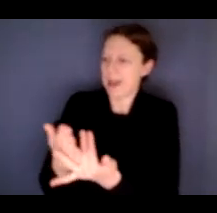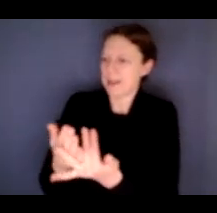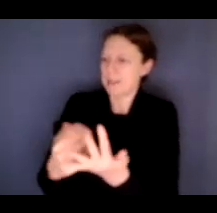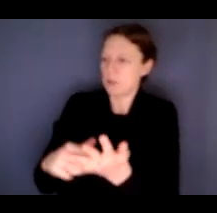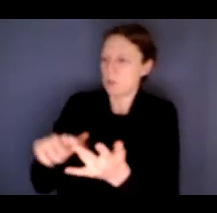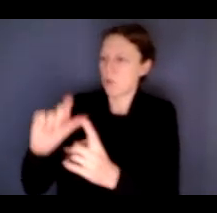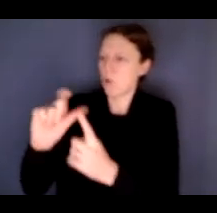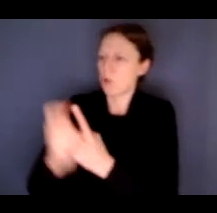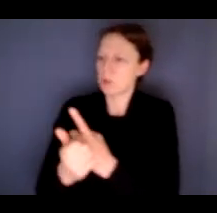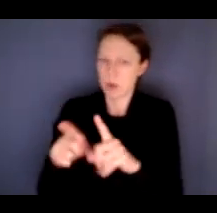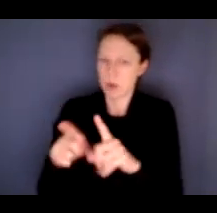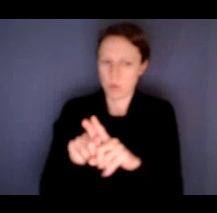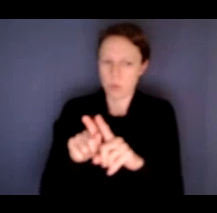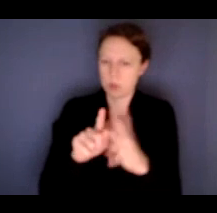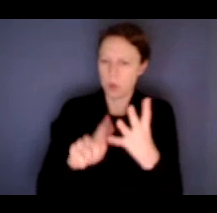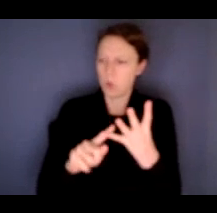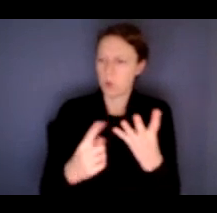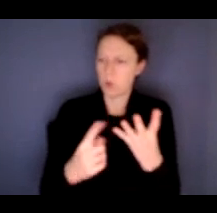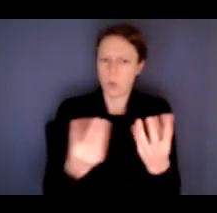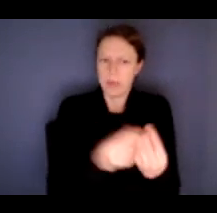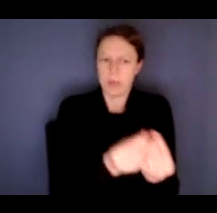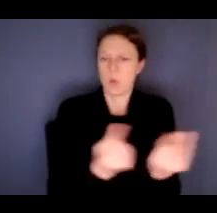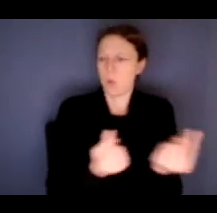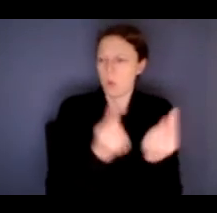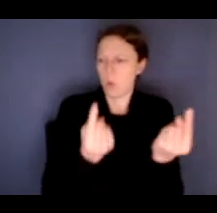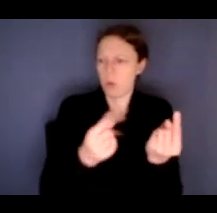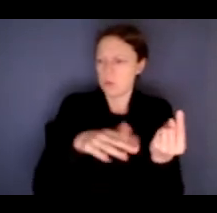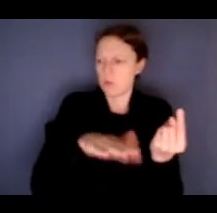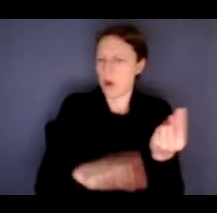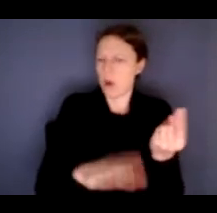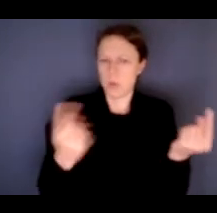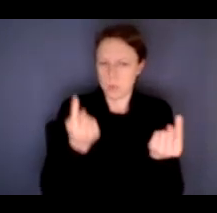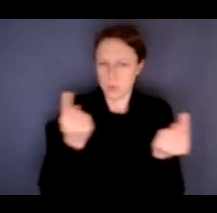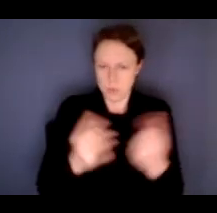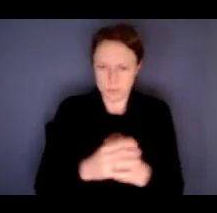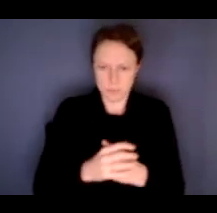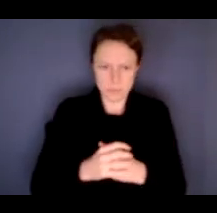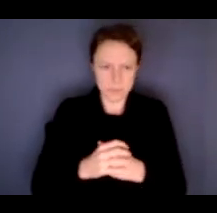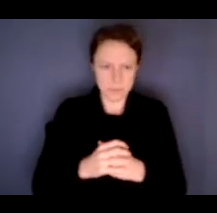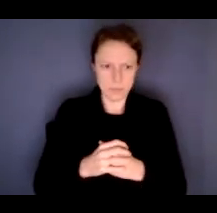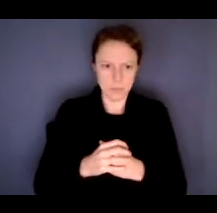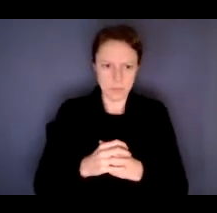Thanks, Georgia. Another question has come through about - because you mentioned ages of